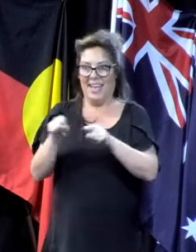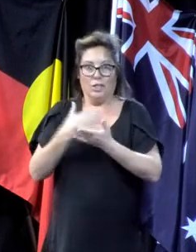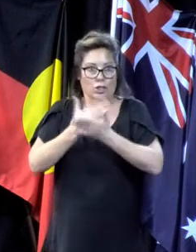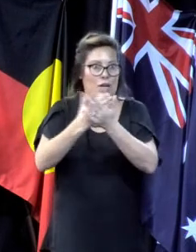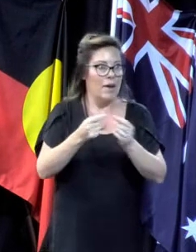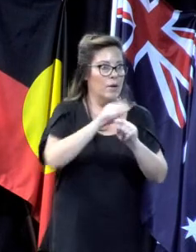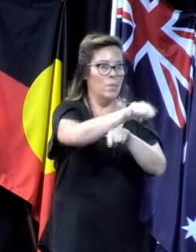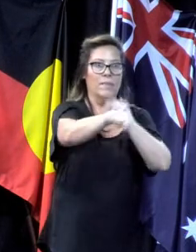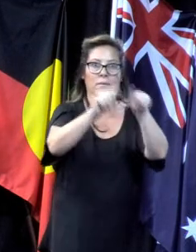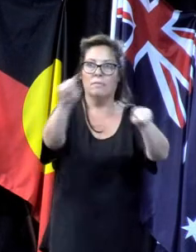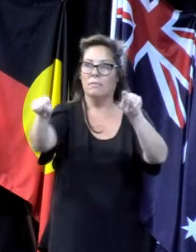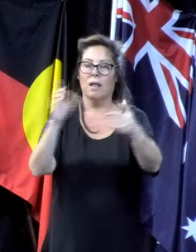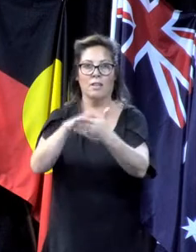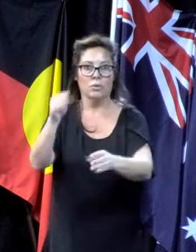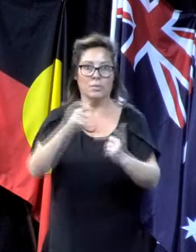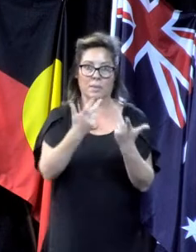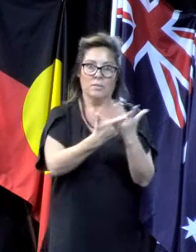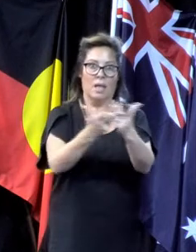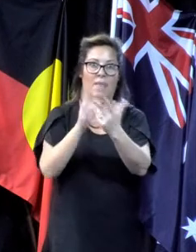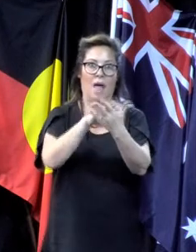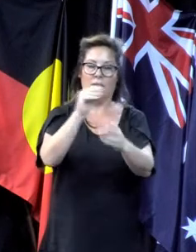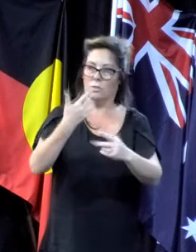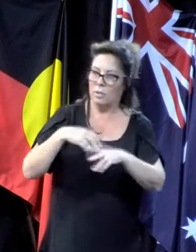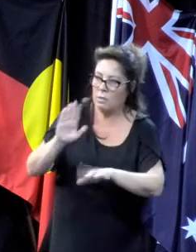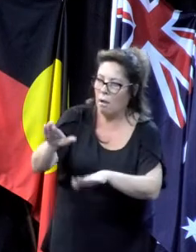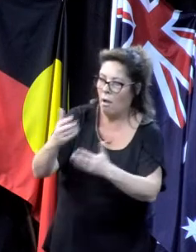about the First Nations culture. So we did a lot of work